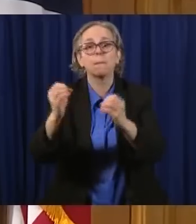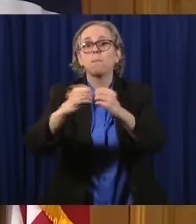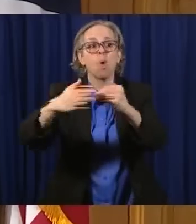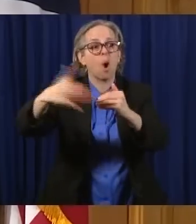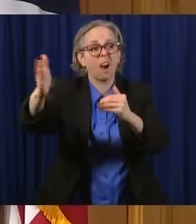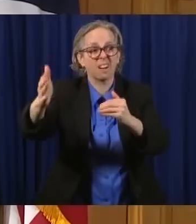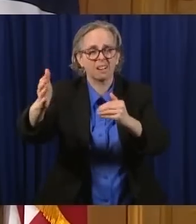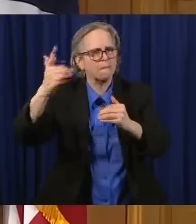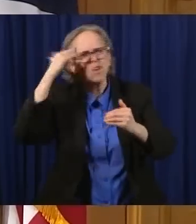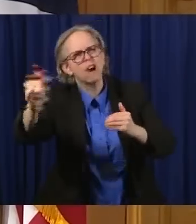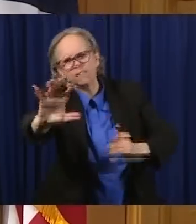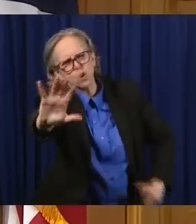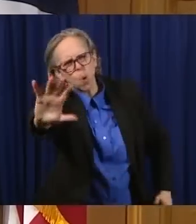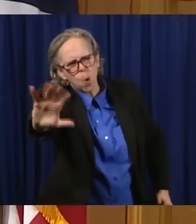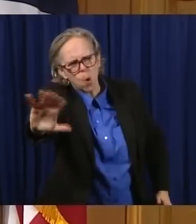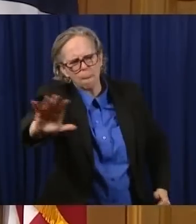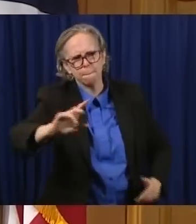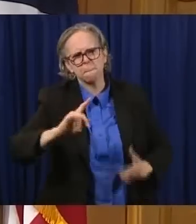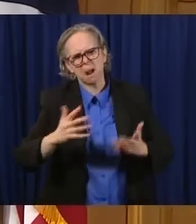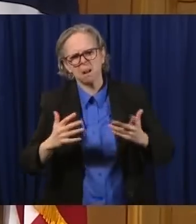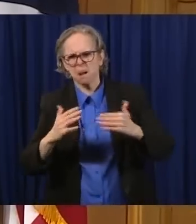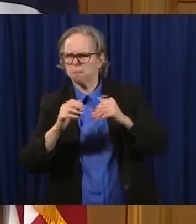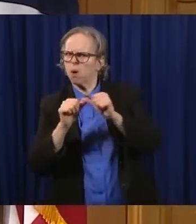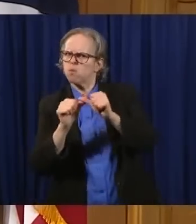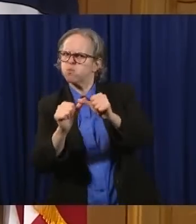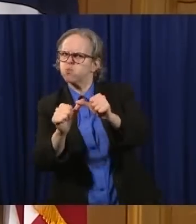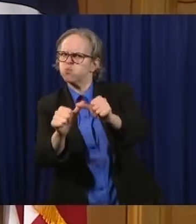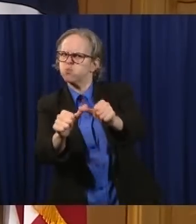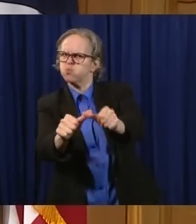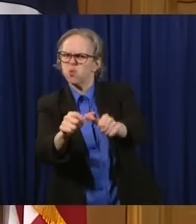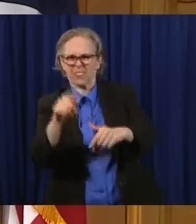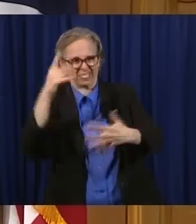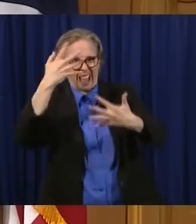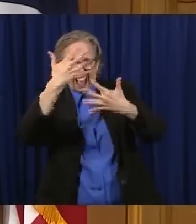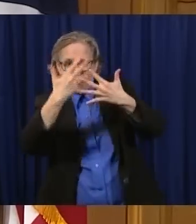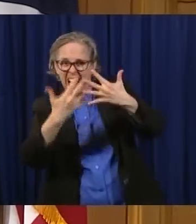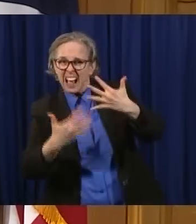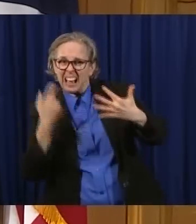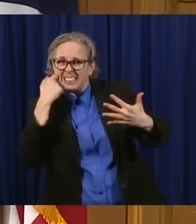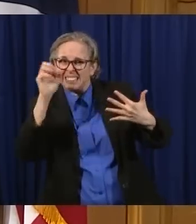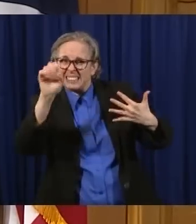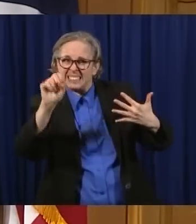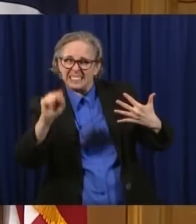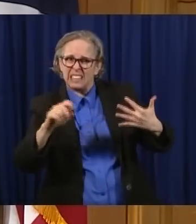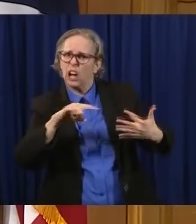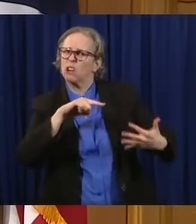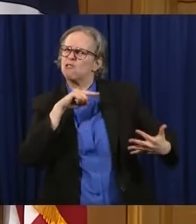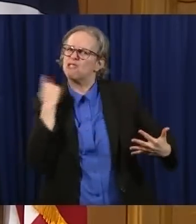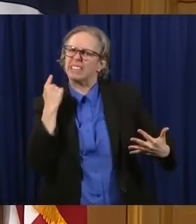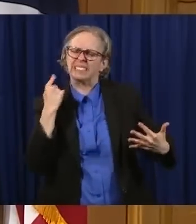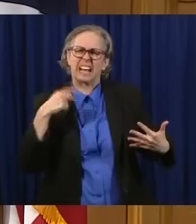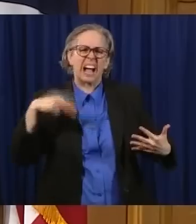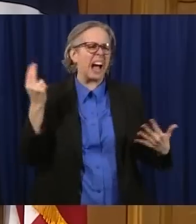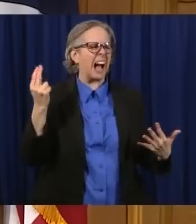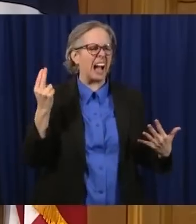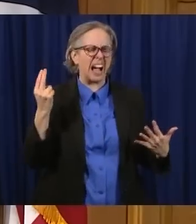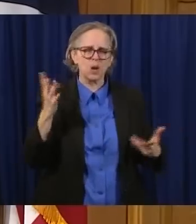THIS NEW WORLD THAT WILL LAST, I DON'T KNOW, A YEAR OR SO.